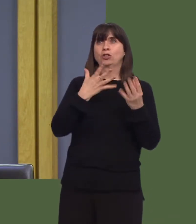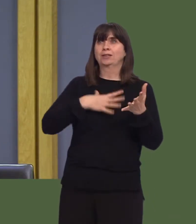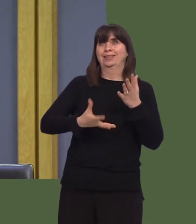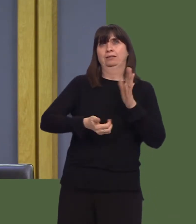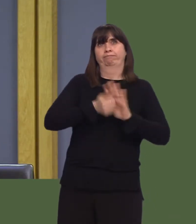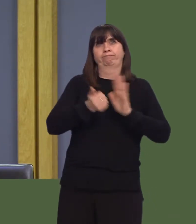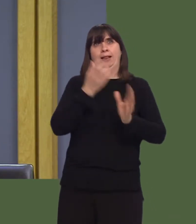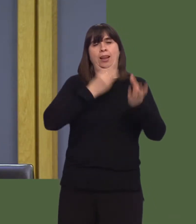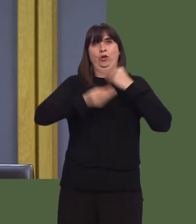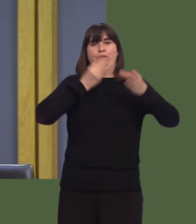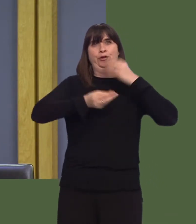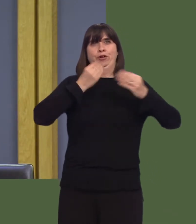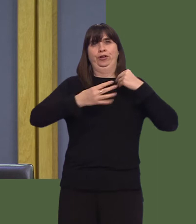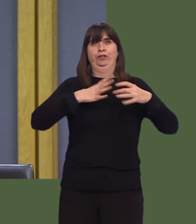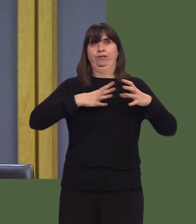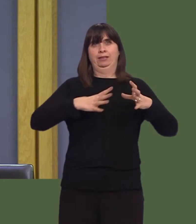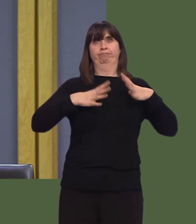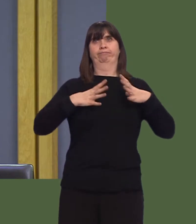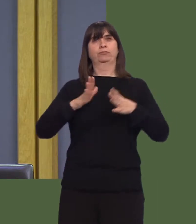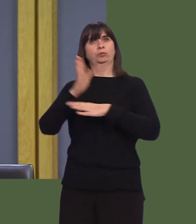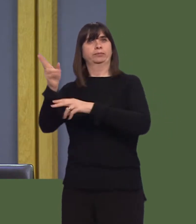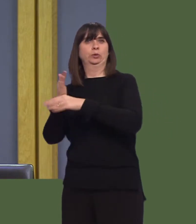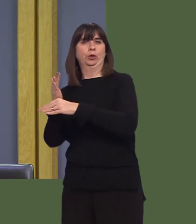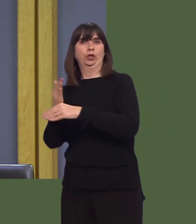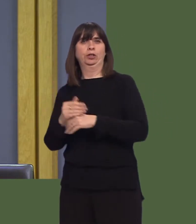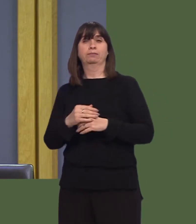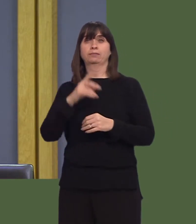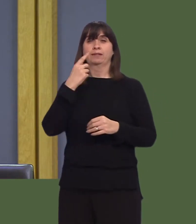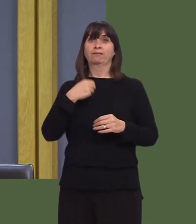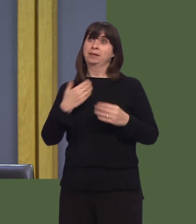And one of the issues that was raised was the fact that those people returning to education